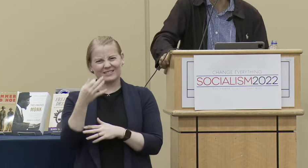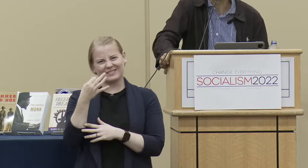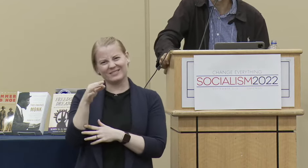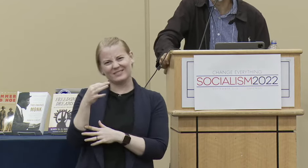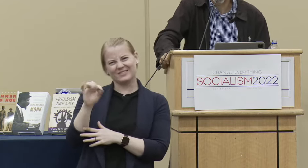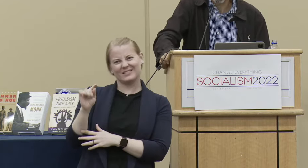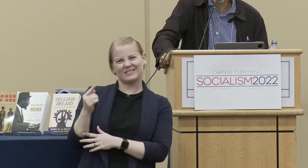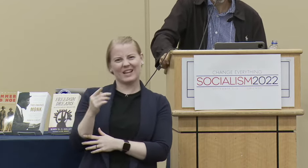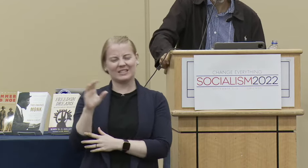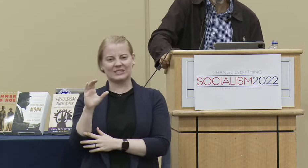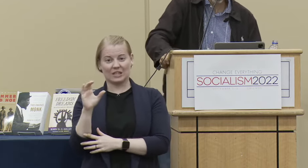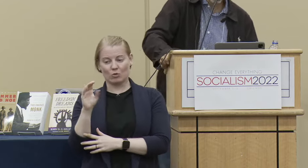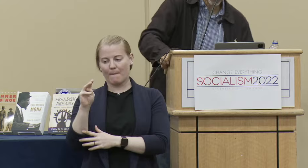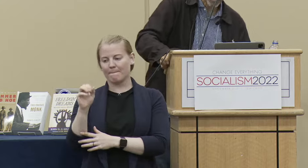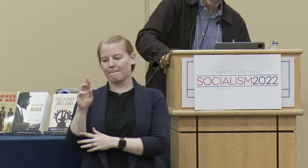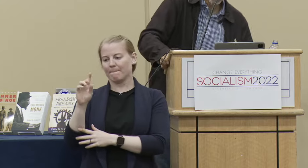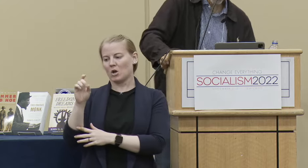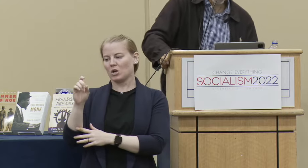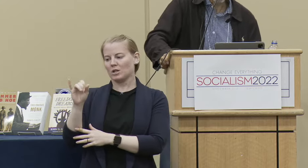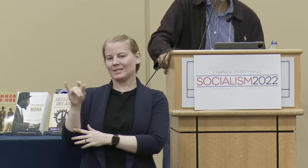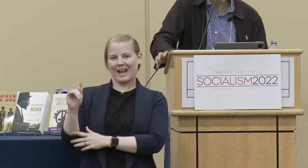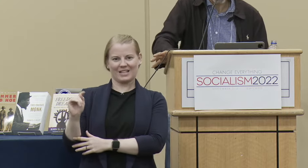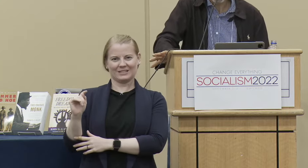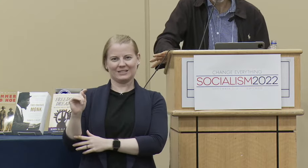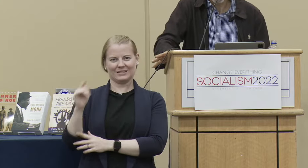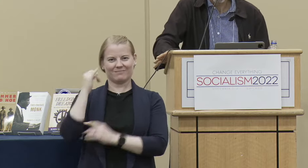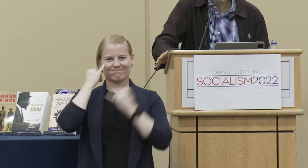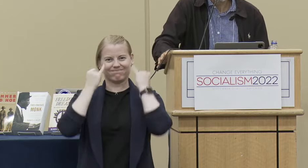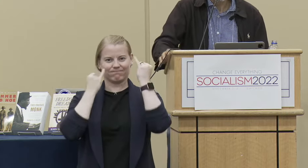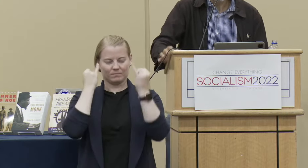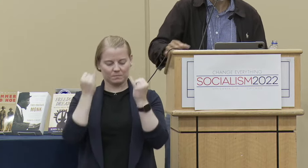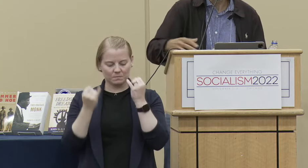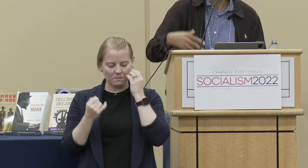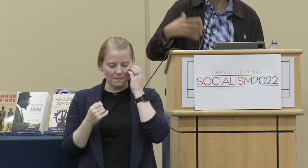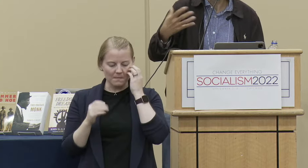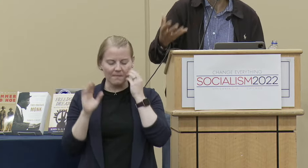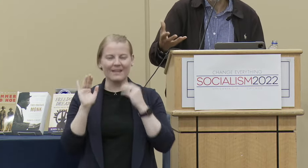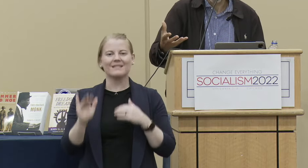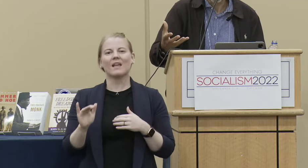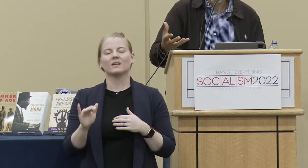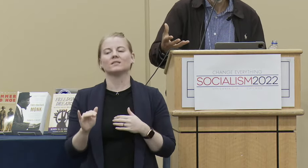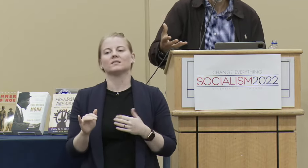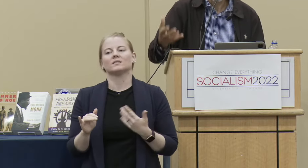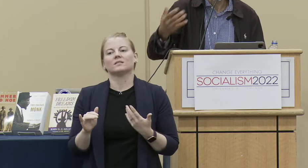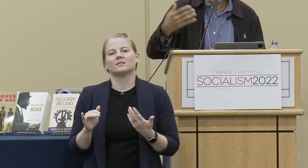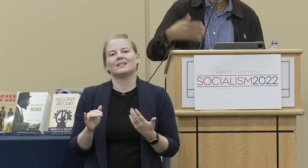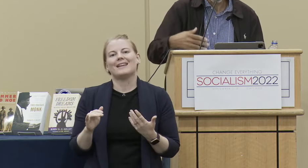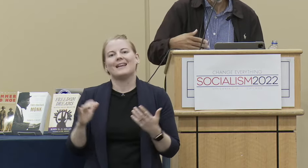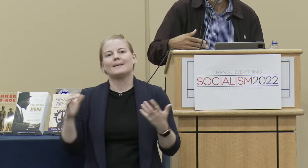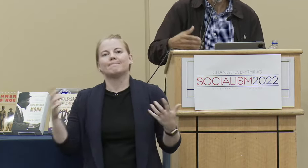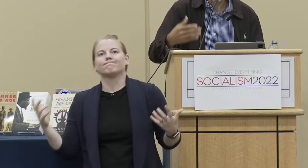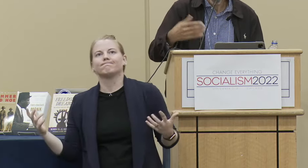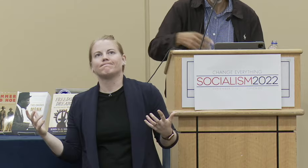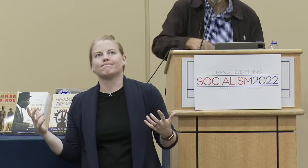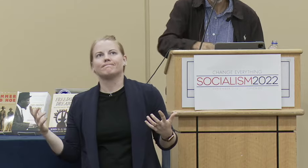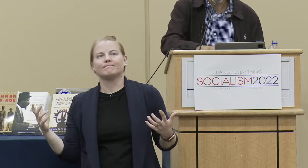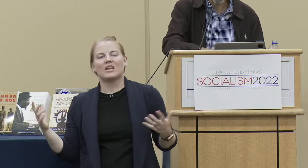wither away . And one of the frameworks was